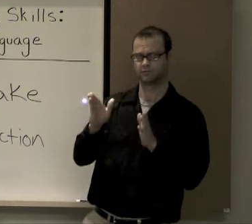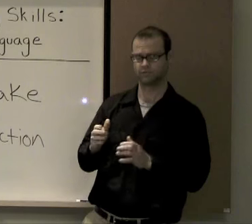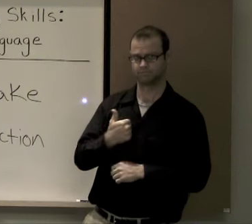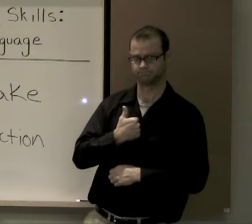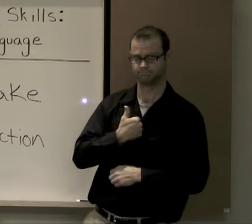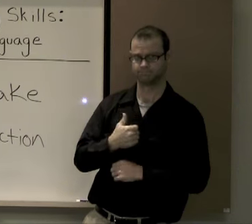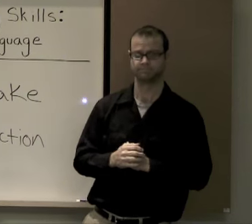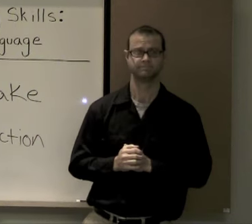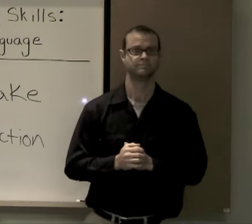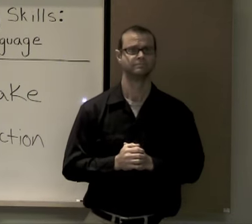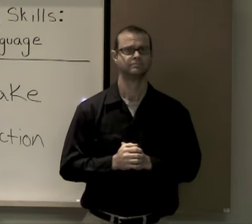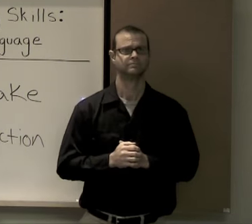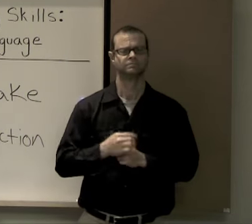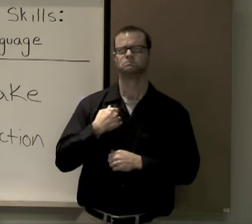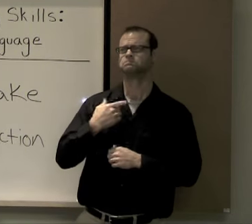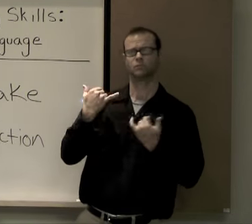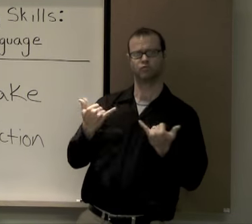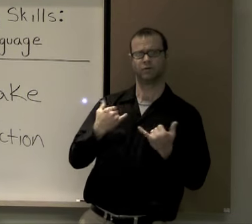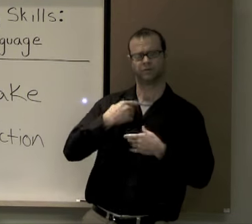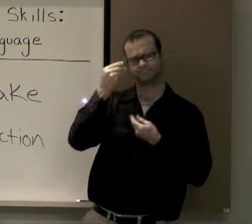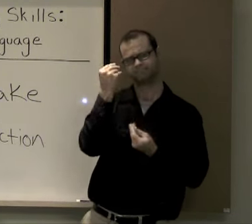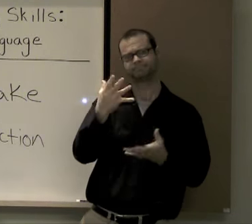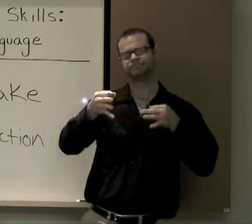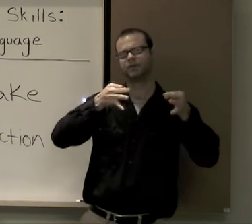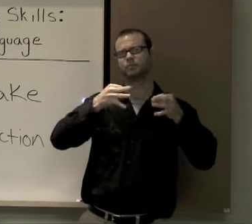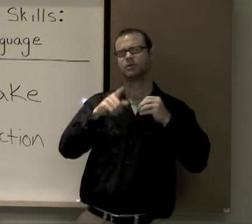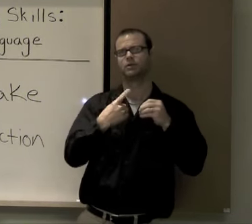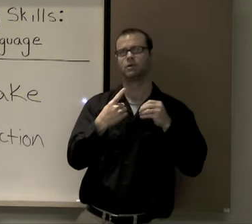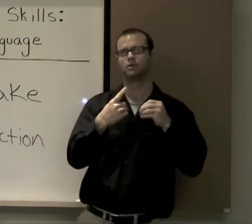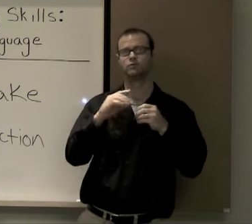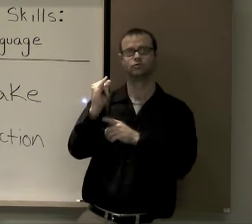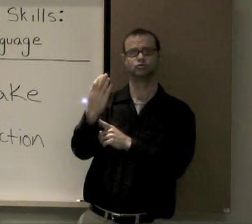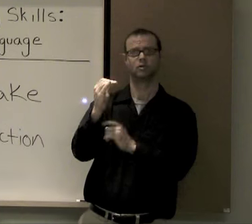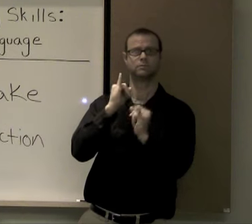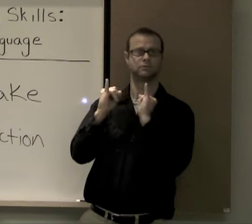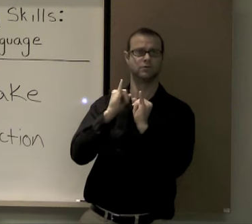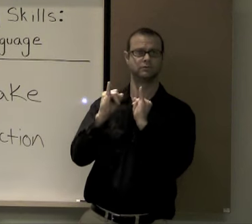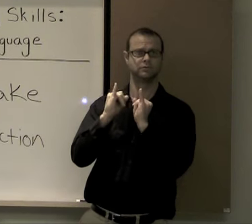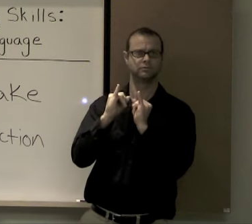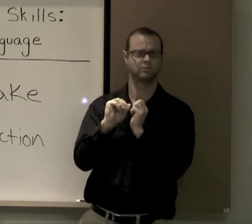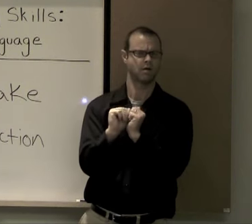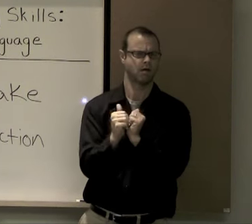Today I want to explain to you about about job interviewing specifically I want to discuss body language.To begin, what is the purpose of the job interview? The purpose is to demonstrate